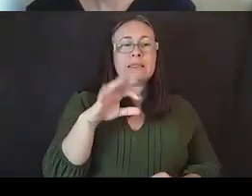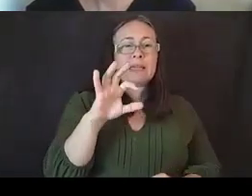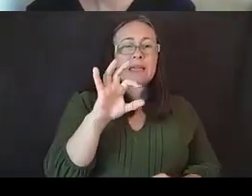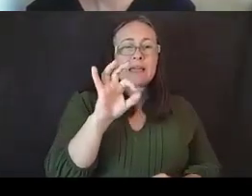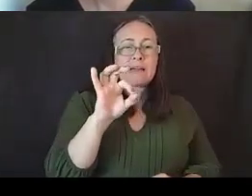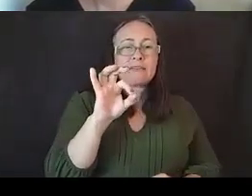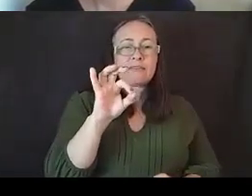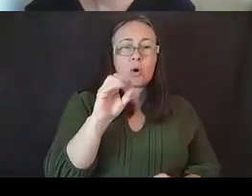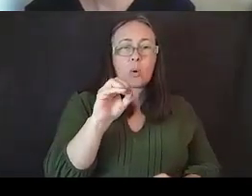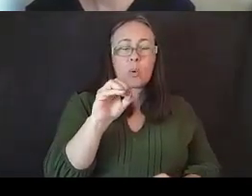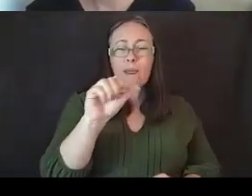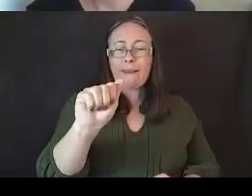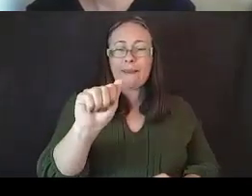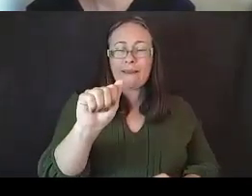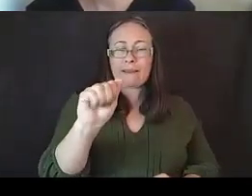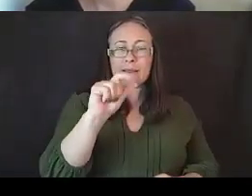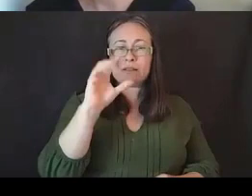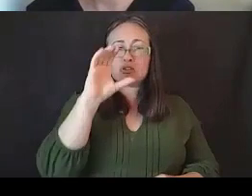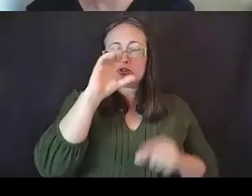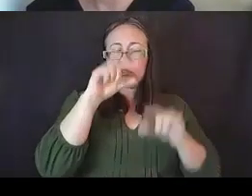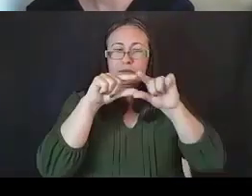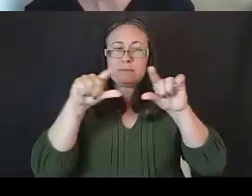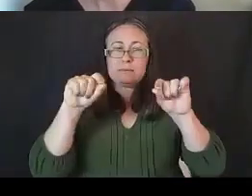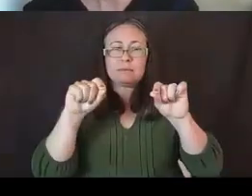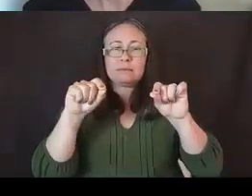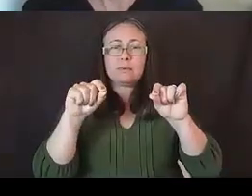and it tells you right below it the format that you should use,